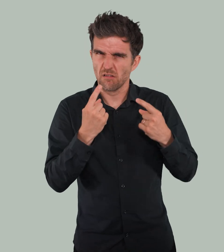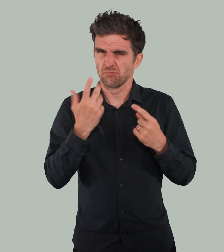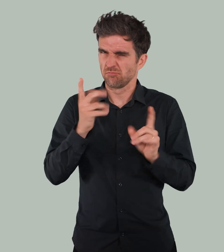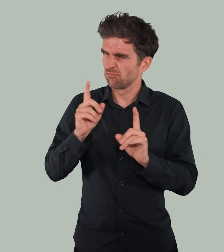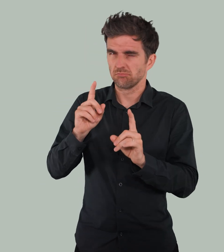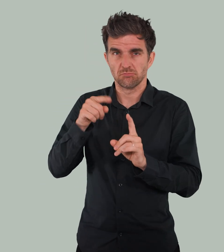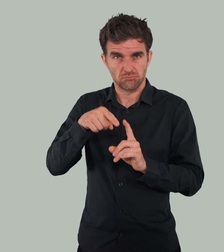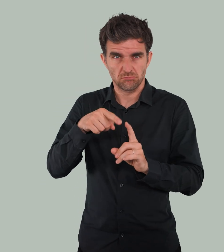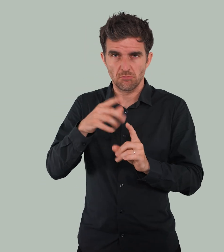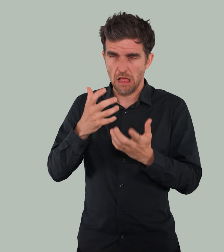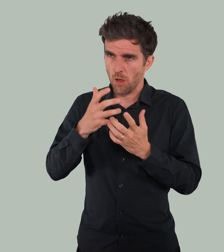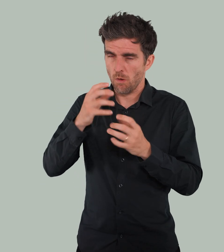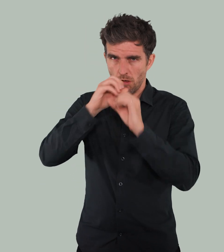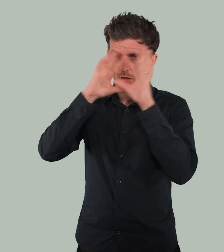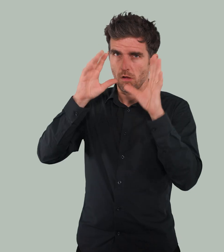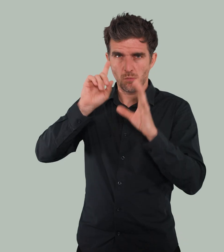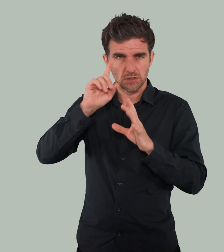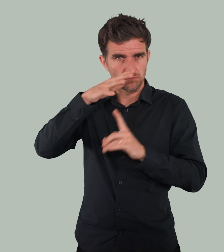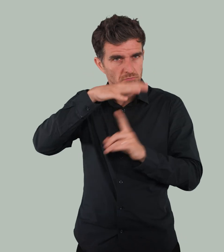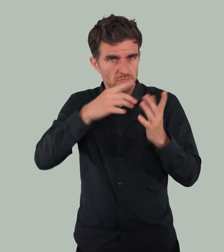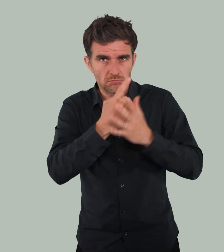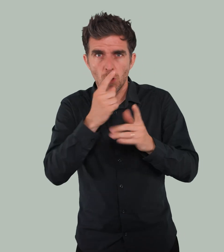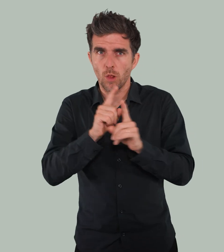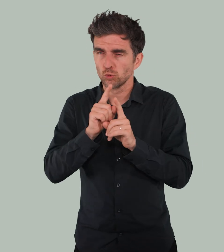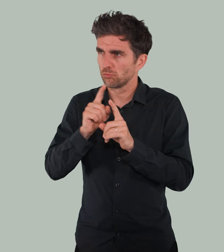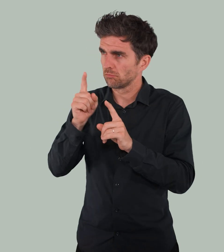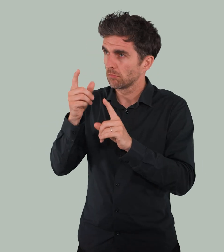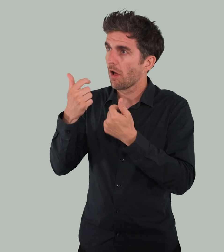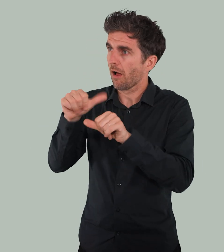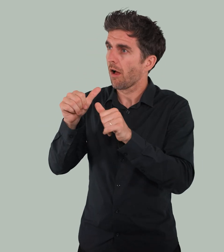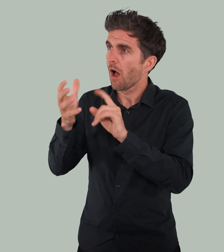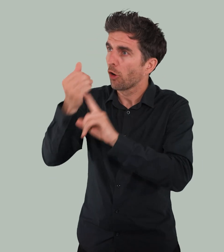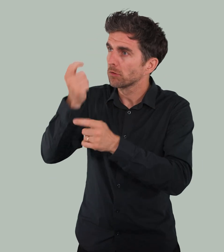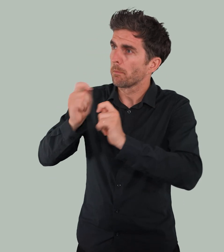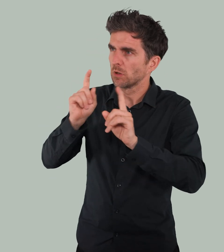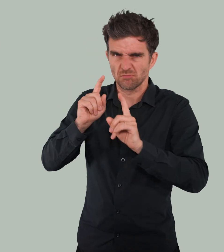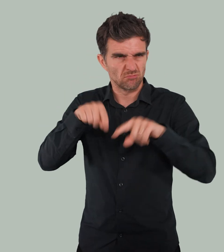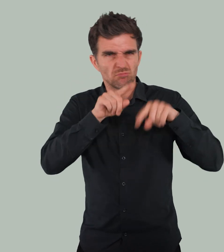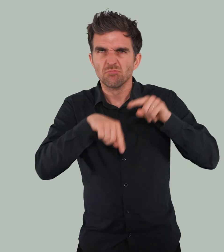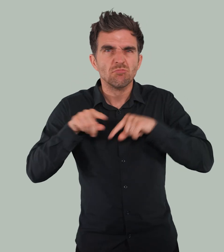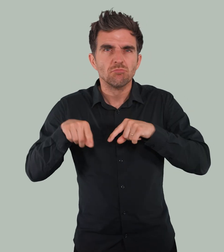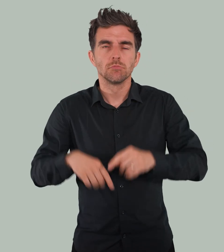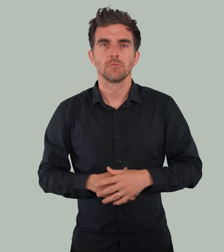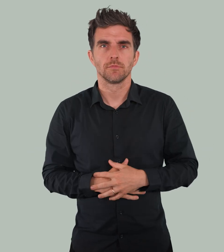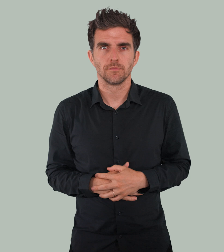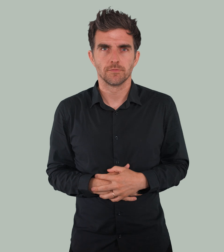are understood and reflected in outcomes.